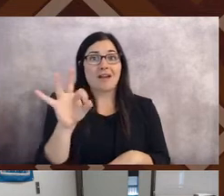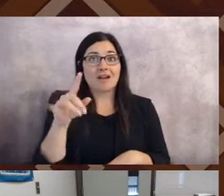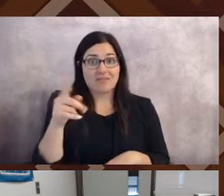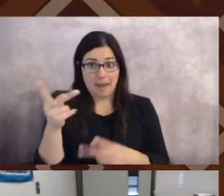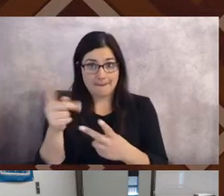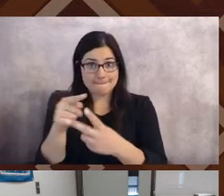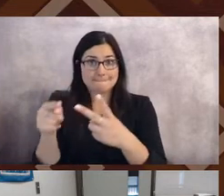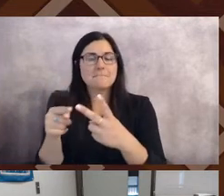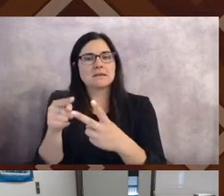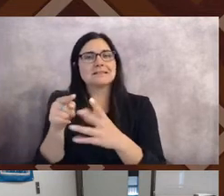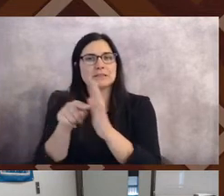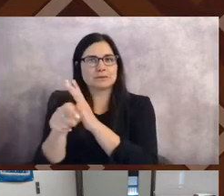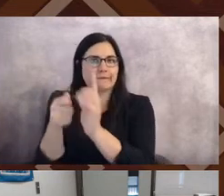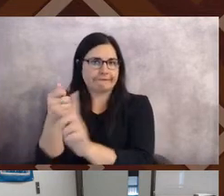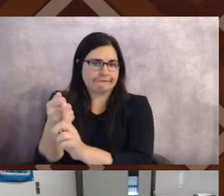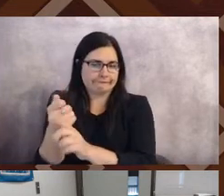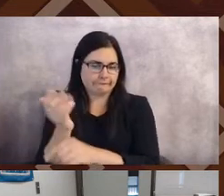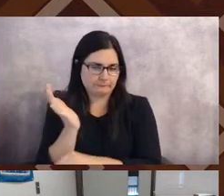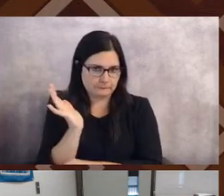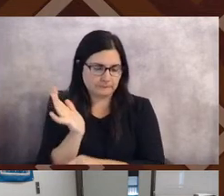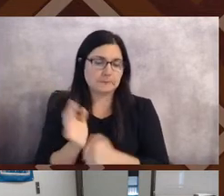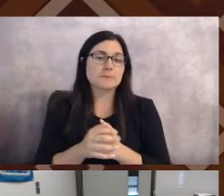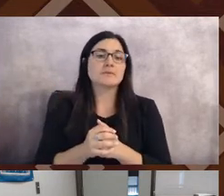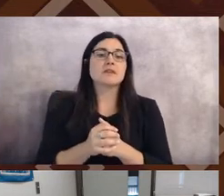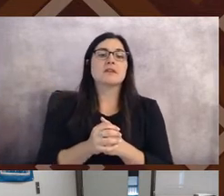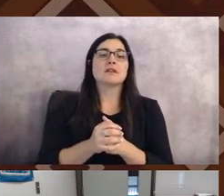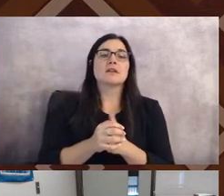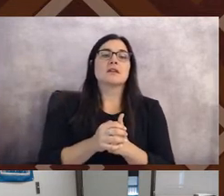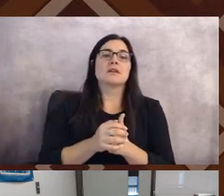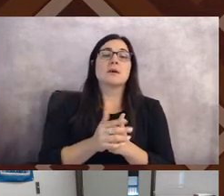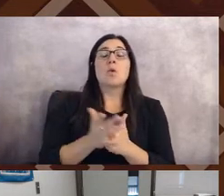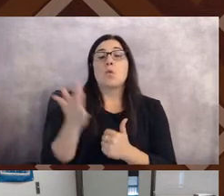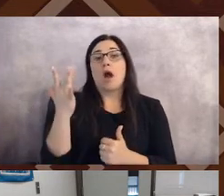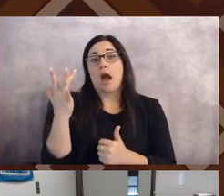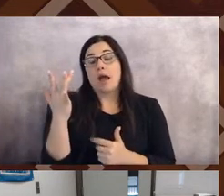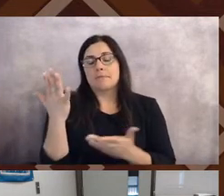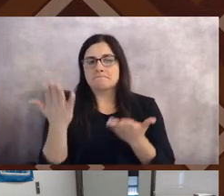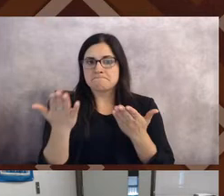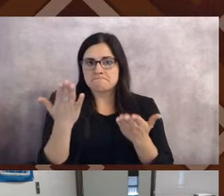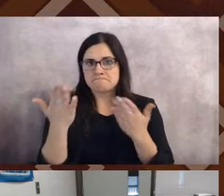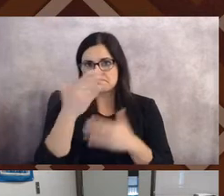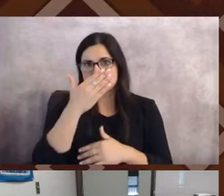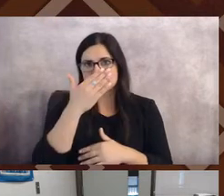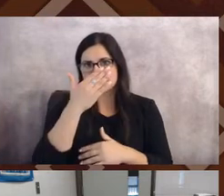You're the most likely. Right, because of because of just